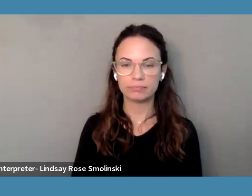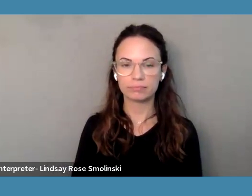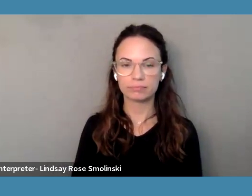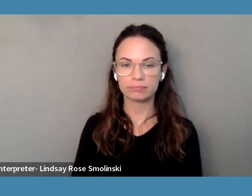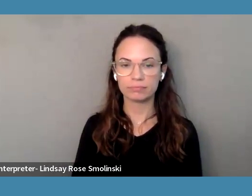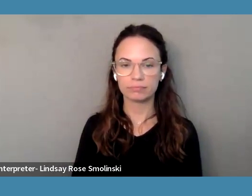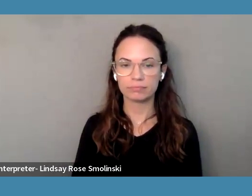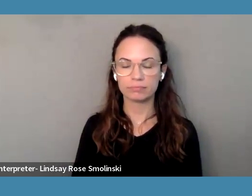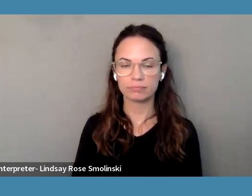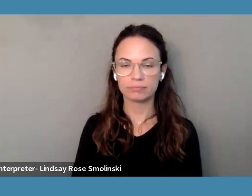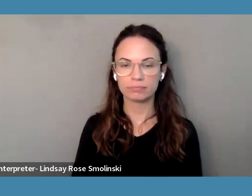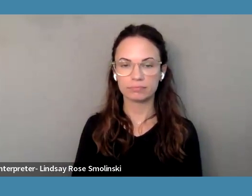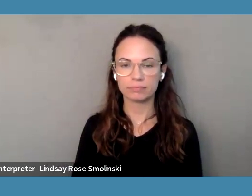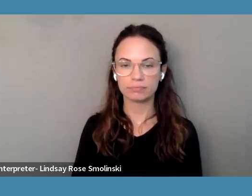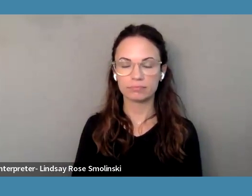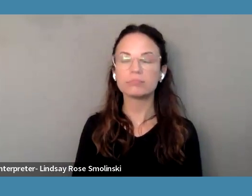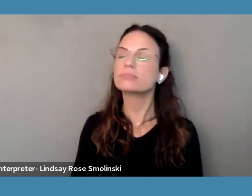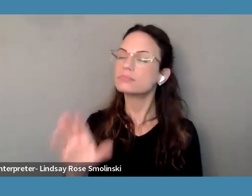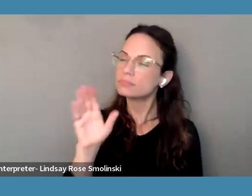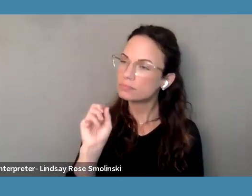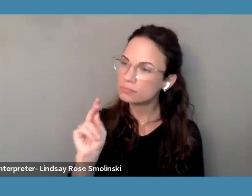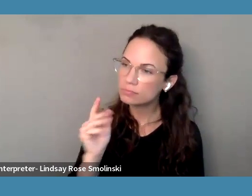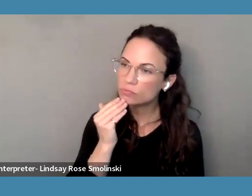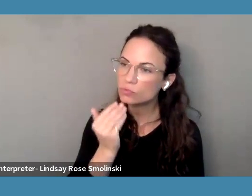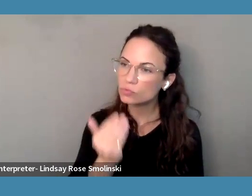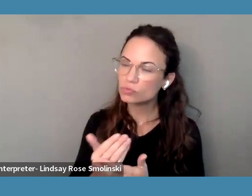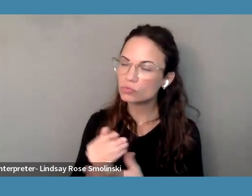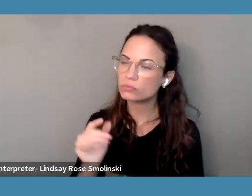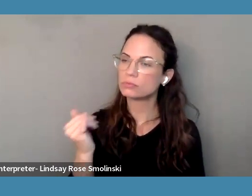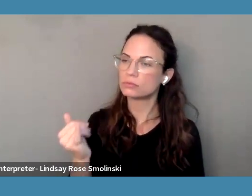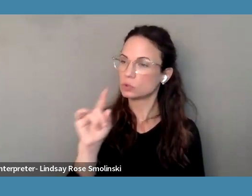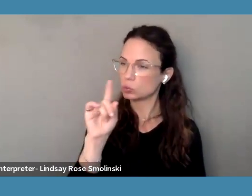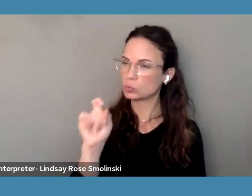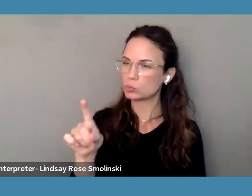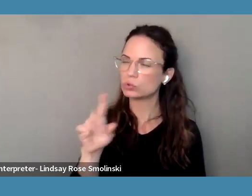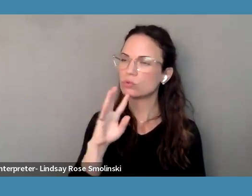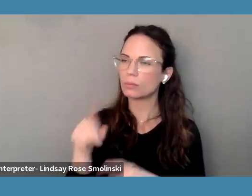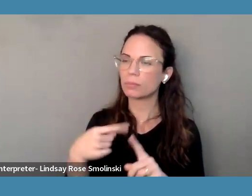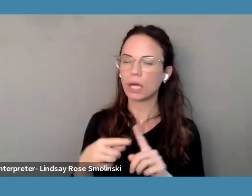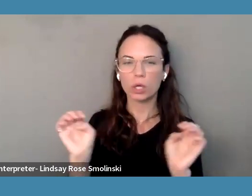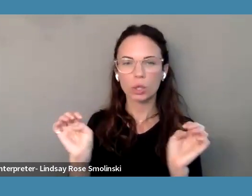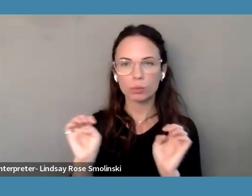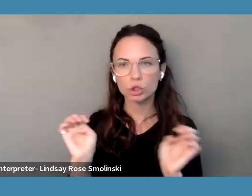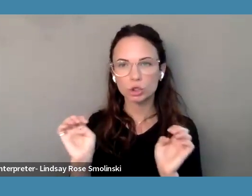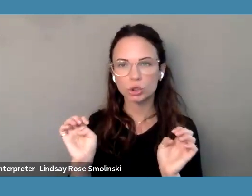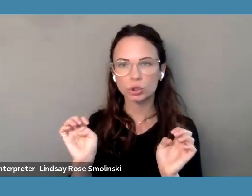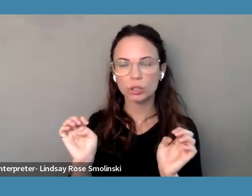[Maddie] Great, and there was a question regarding, you know, emergency medicaid waivers